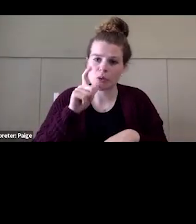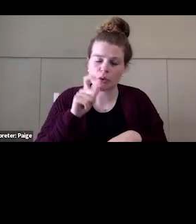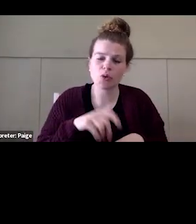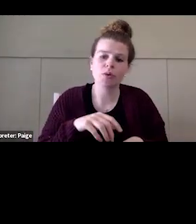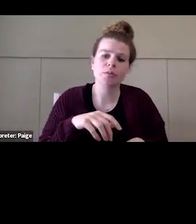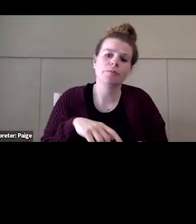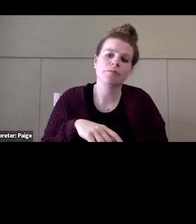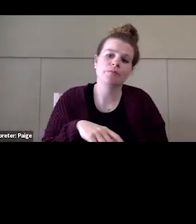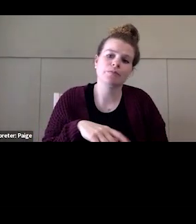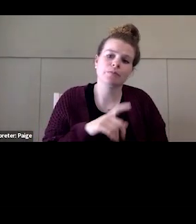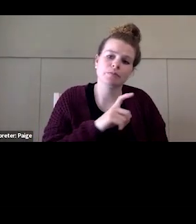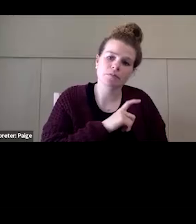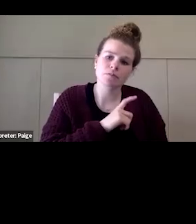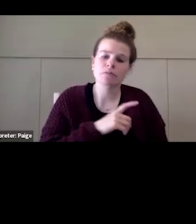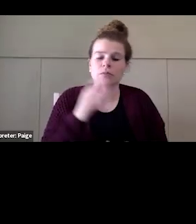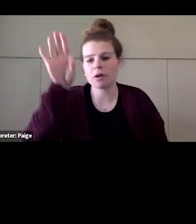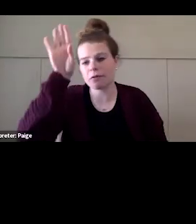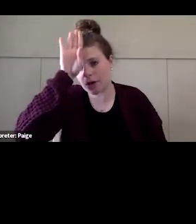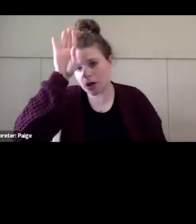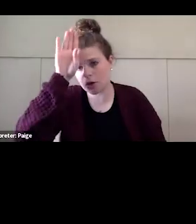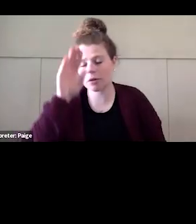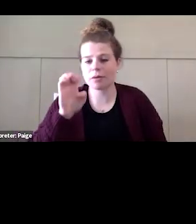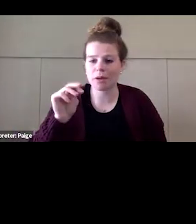or the fire dispatcher, and everyone's kind of in the same building.